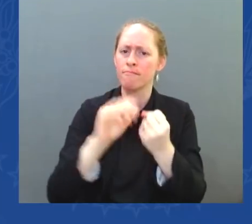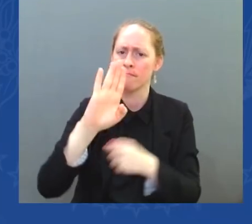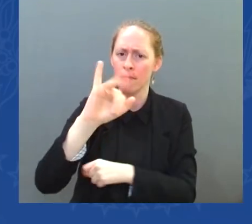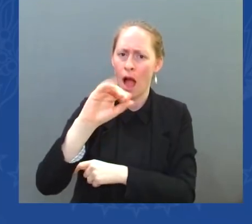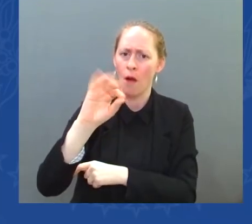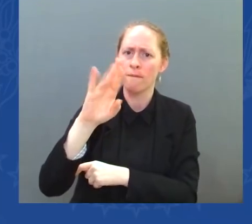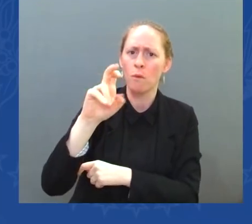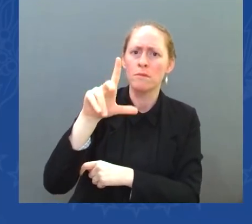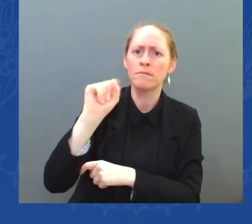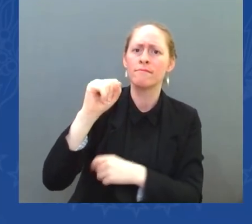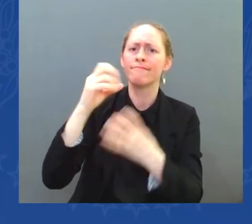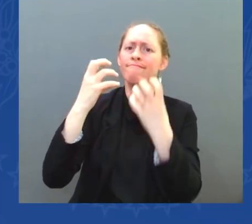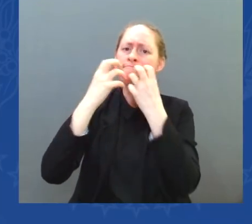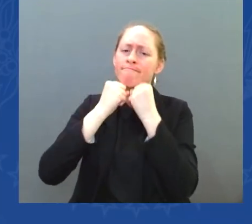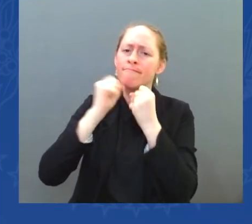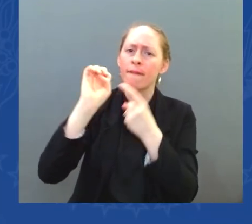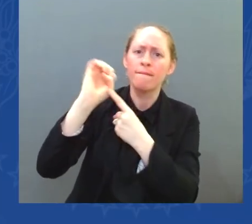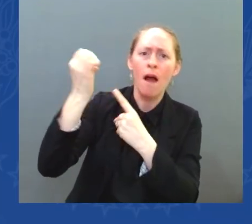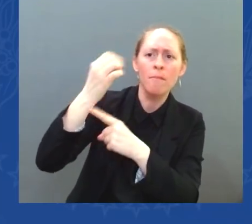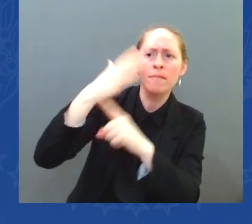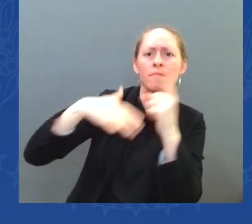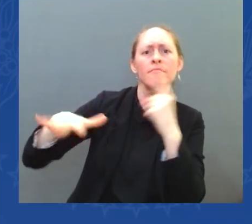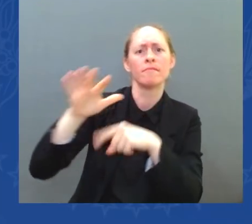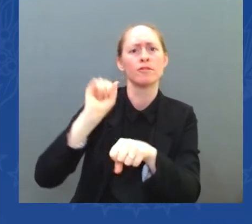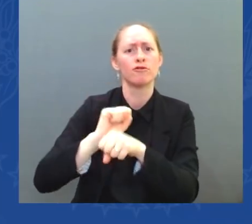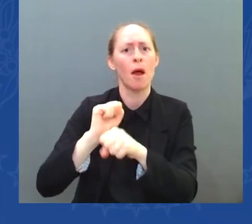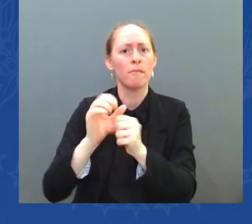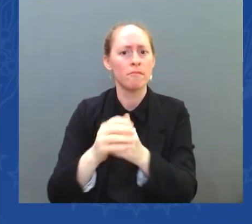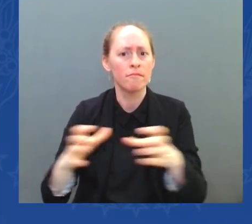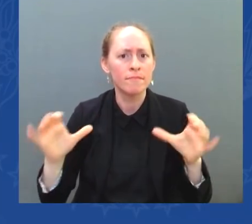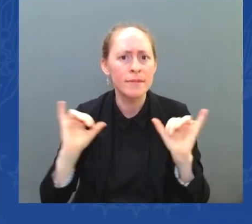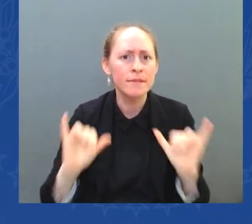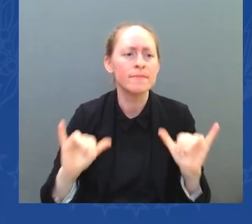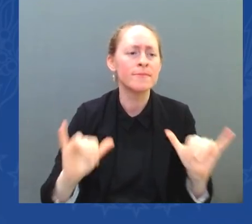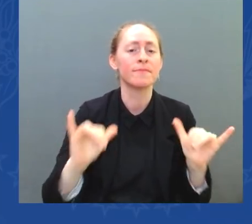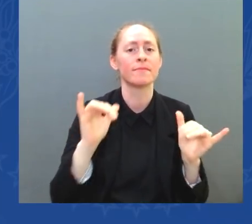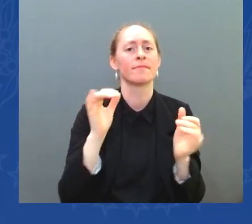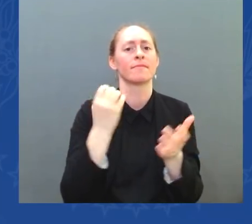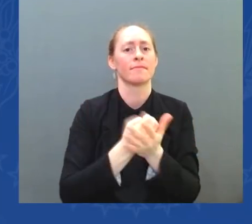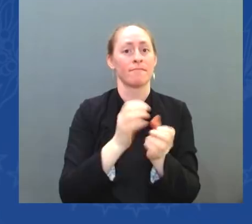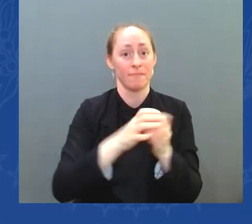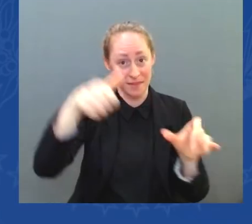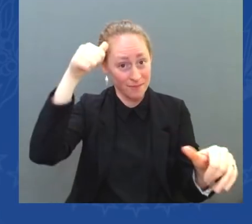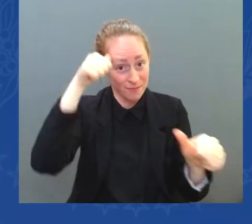hike and Mr. President, I can tell you, our nation's entire bio-fuels industry